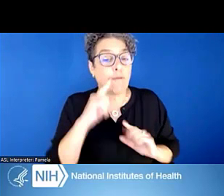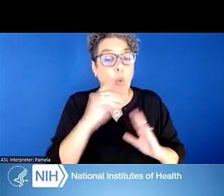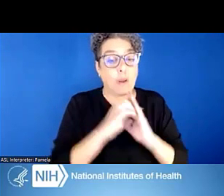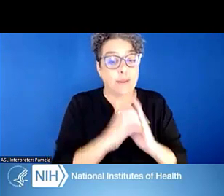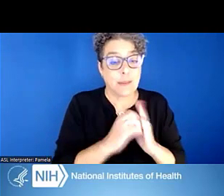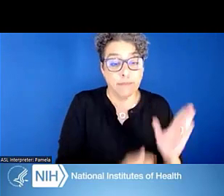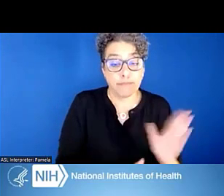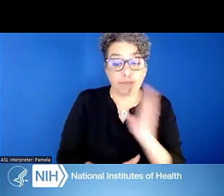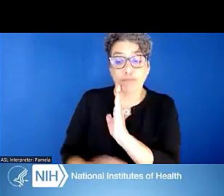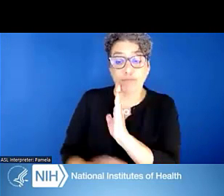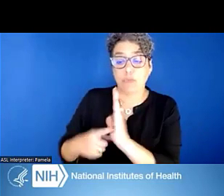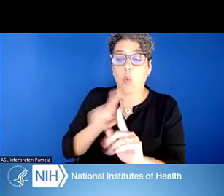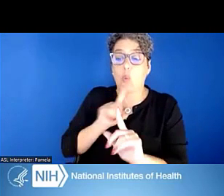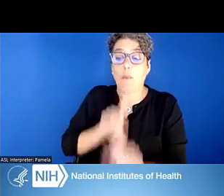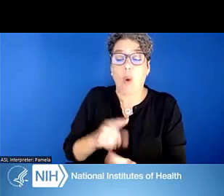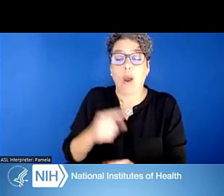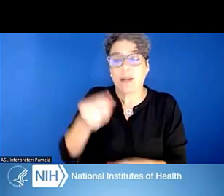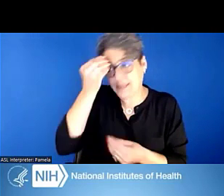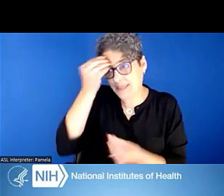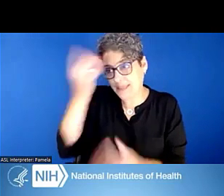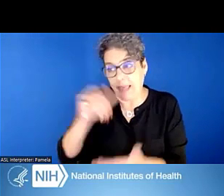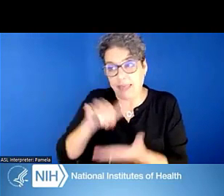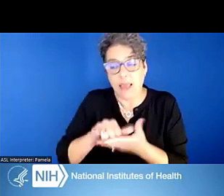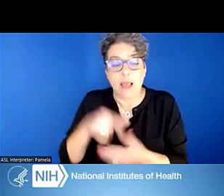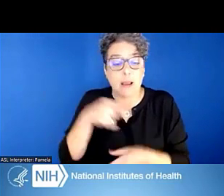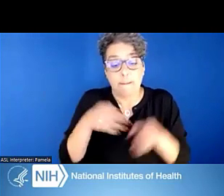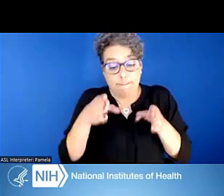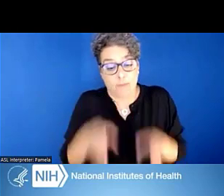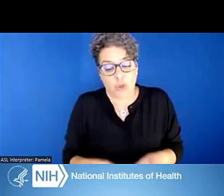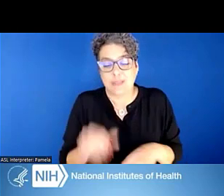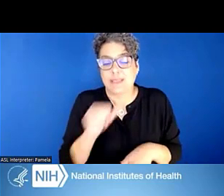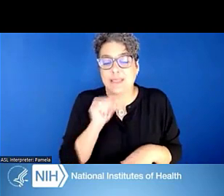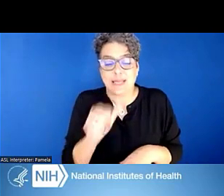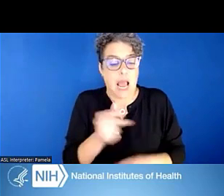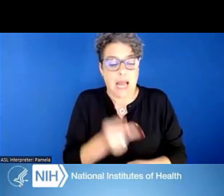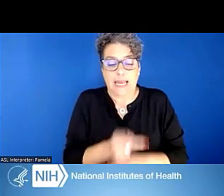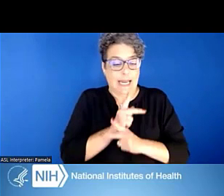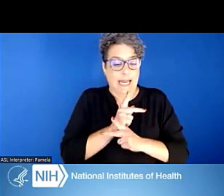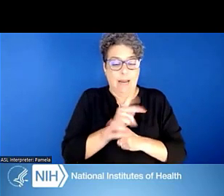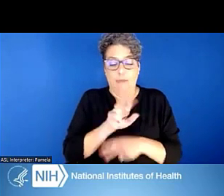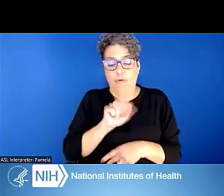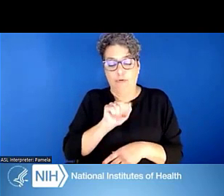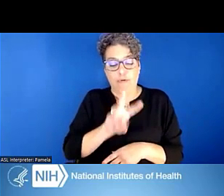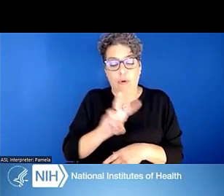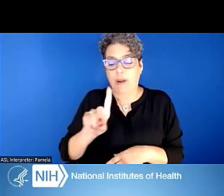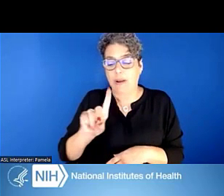that the person is not keeping the raw data or there's severe data-management issues,